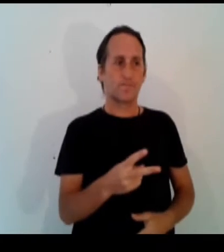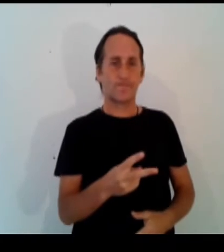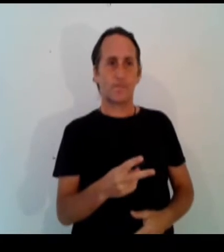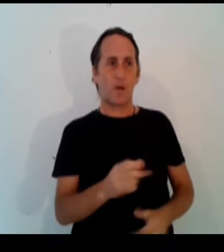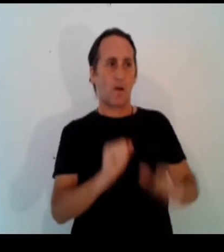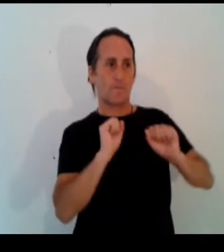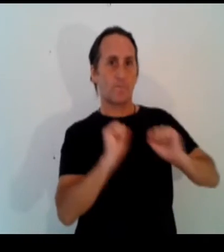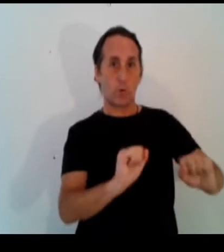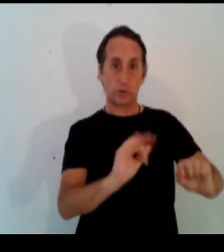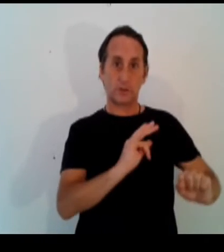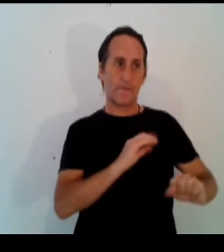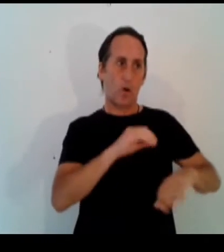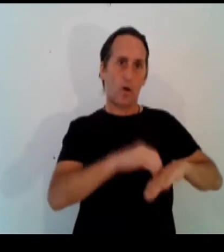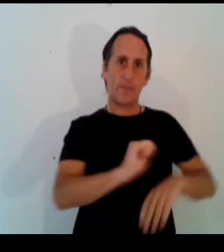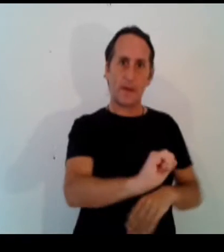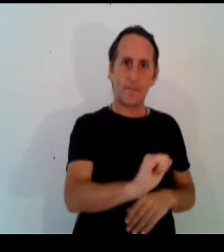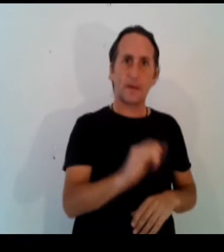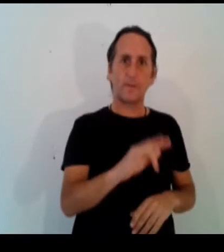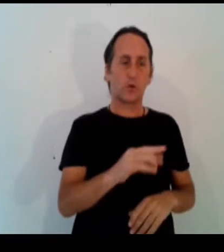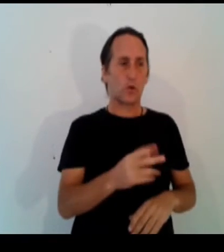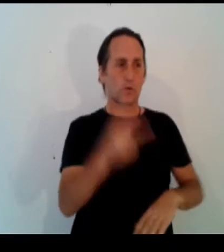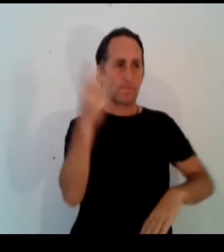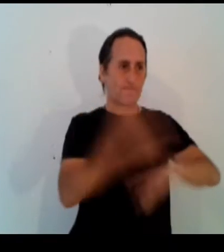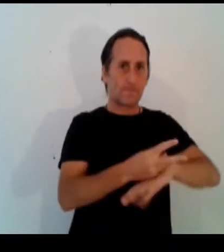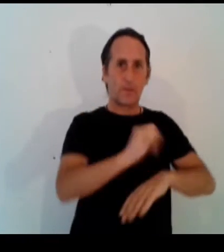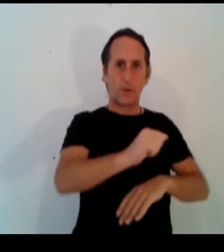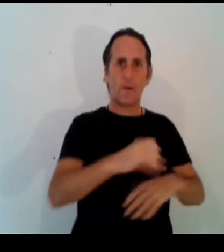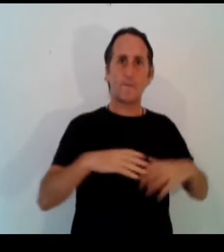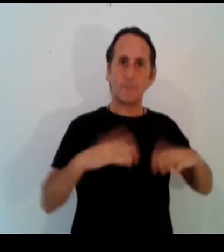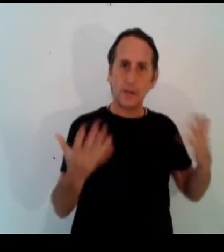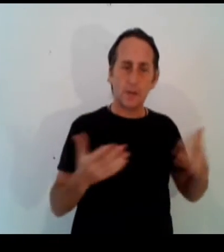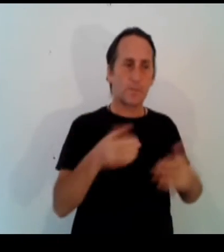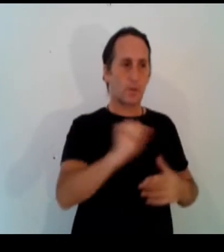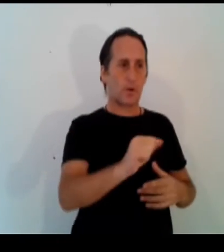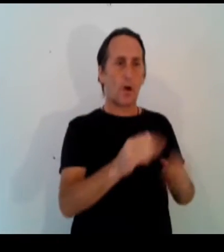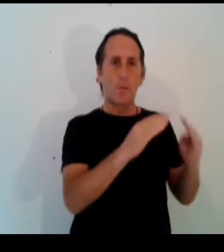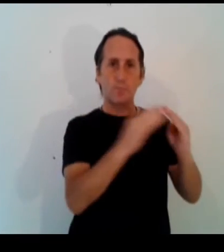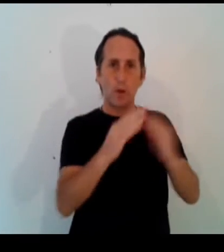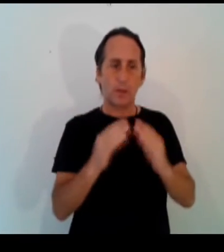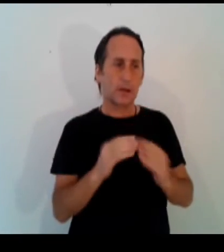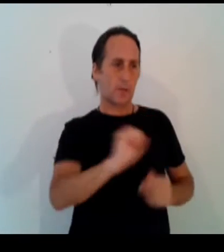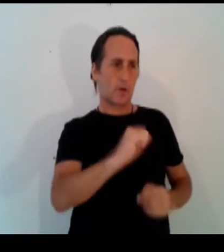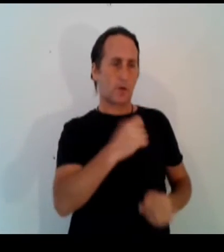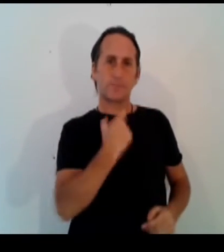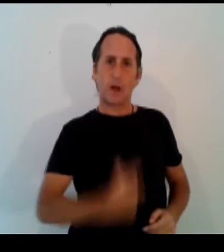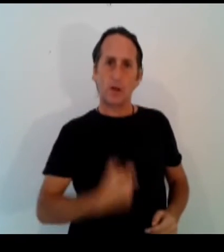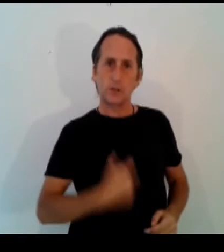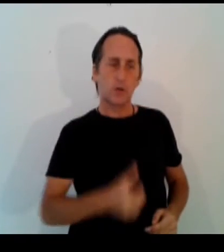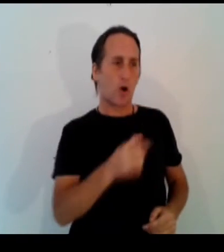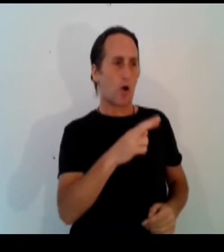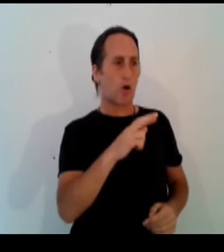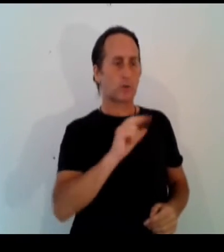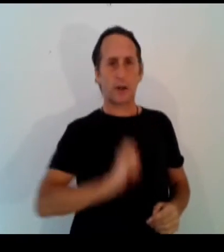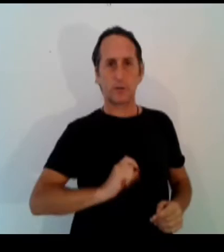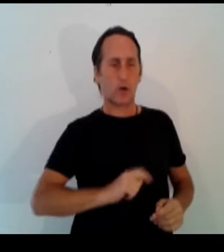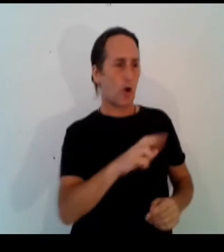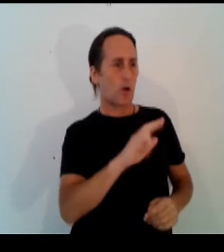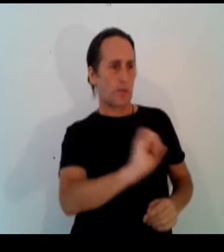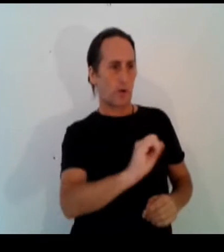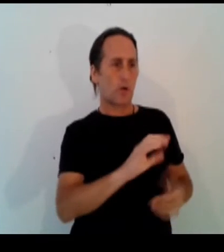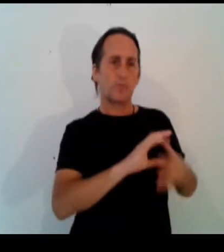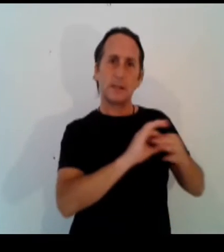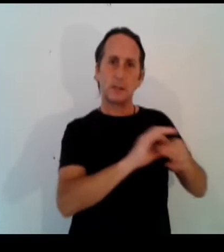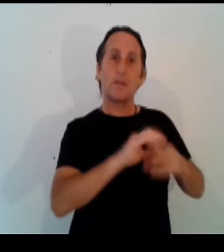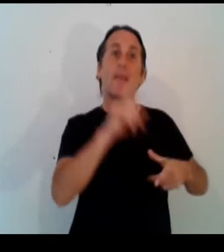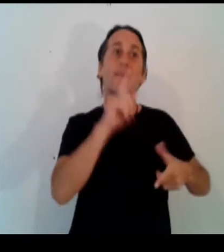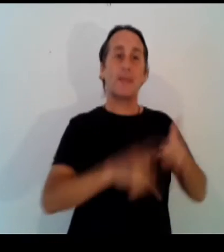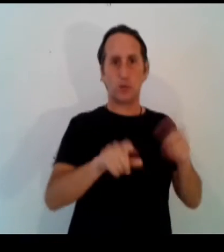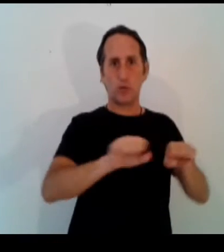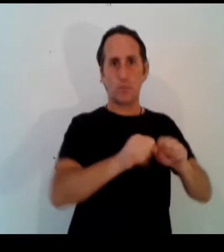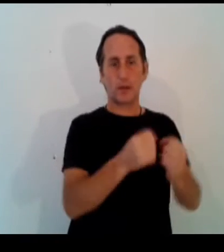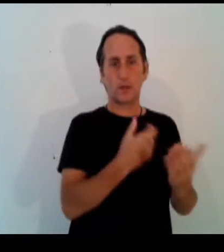When you impose yourself upon them, when you impinge upon their freedom, their property, their character or their relationships, then you break the law